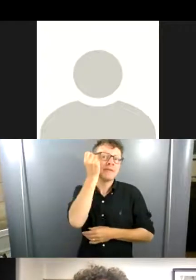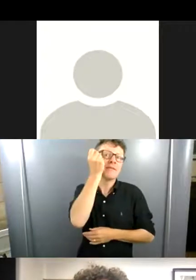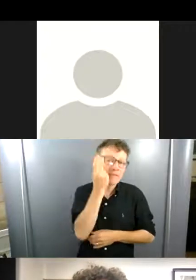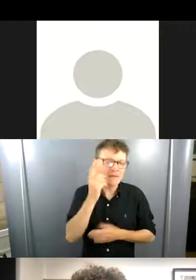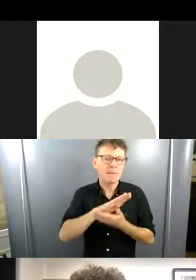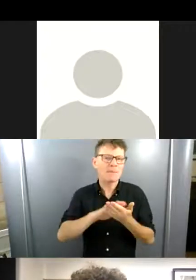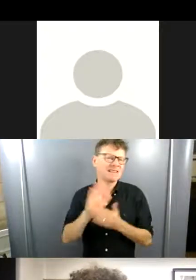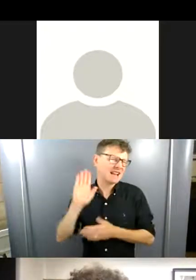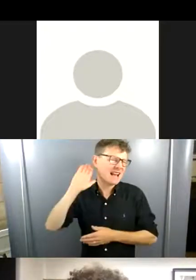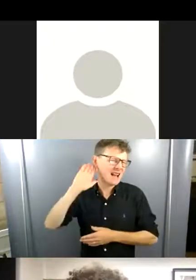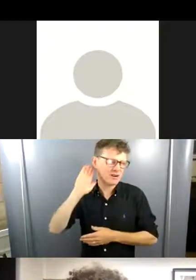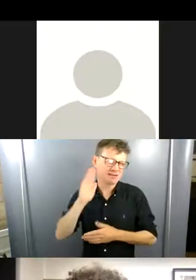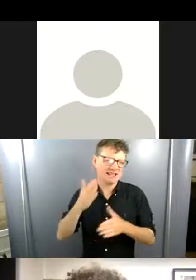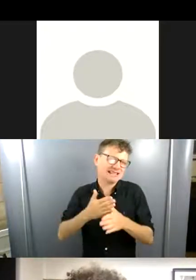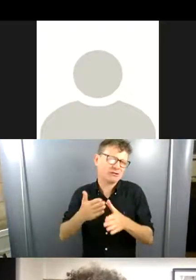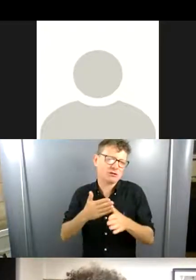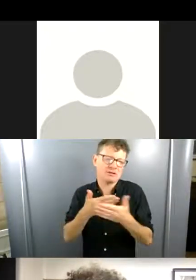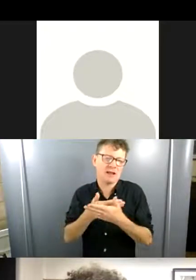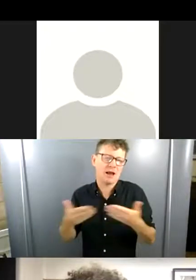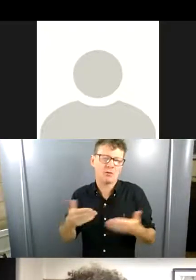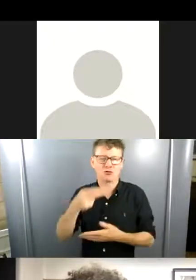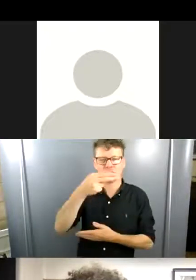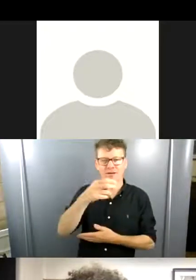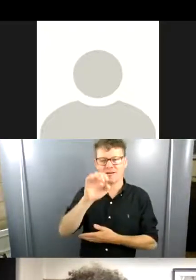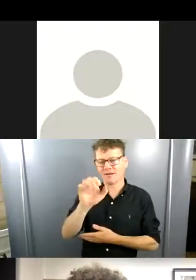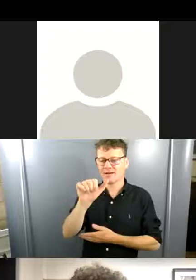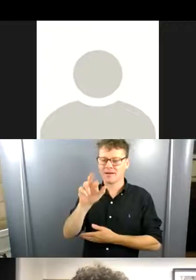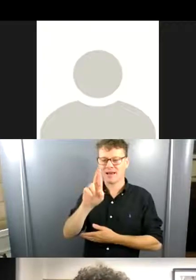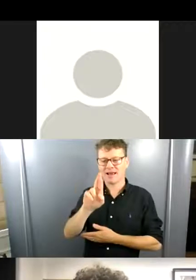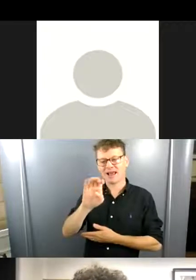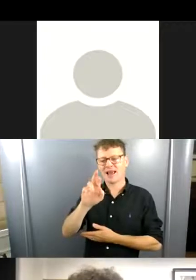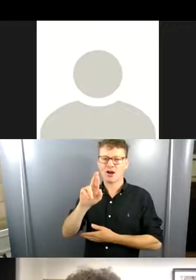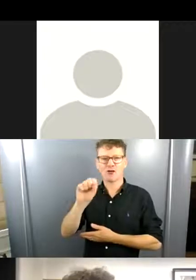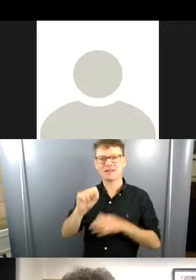in indigenous languages you generally distinguish between speaking a language and hearing and you